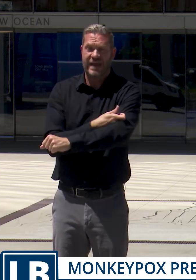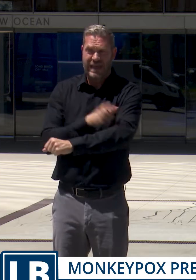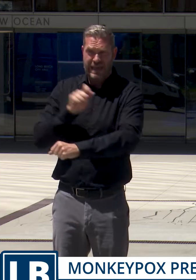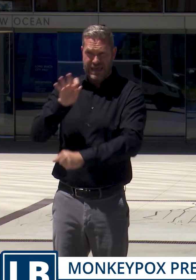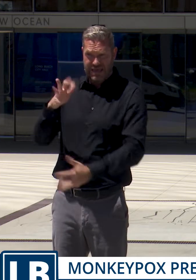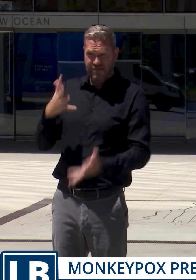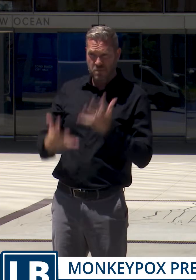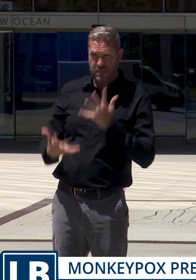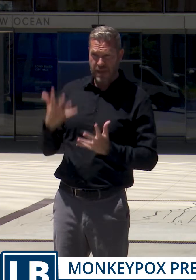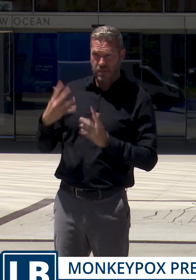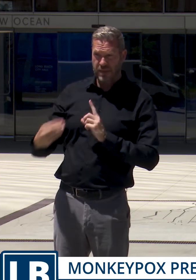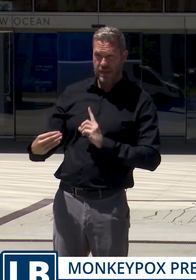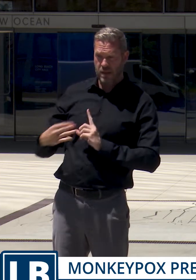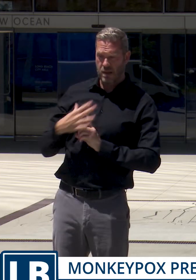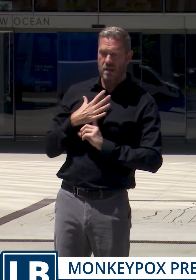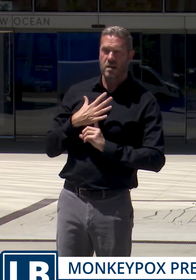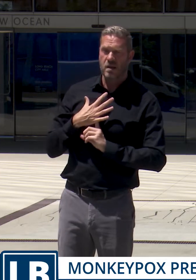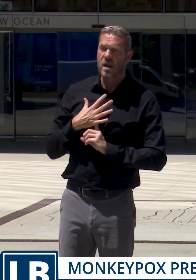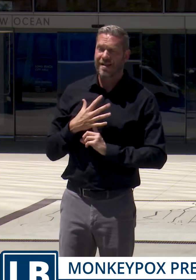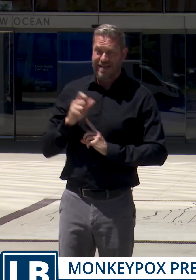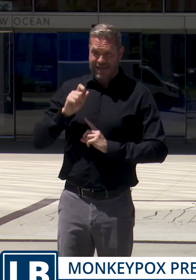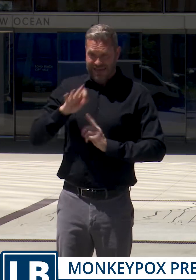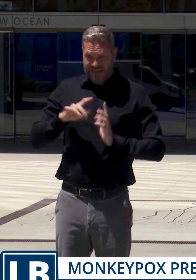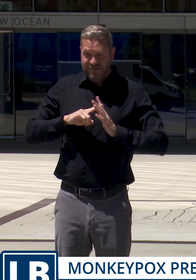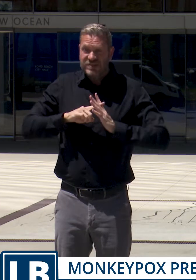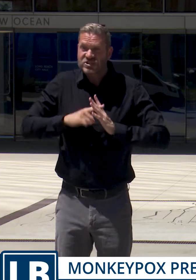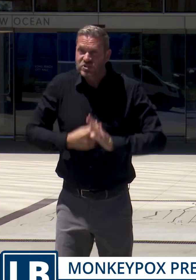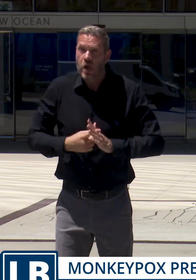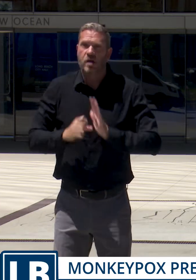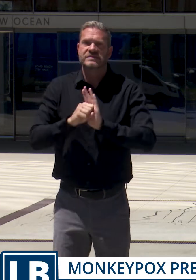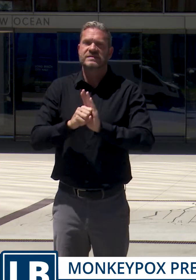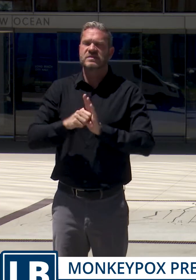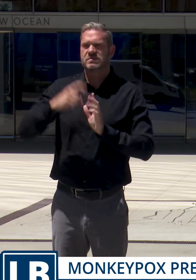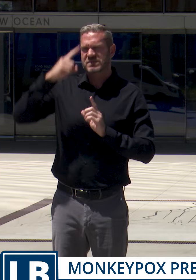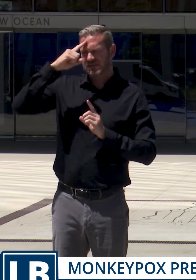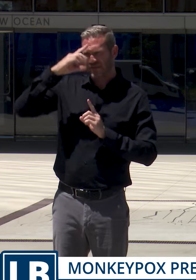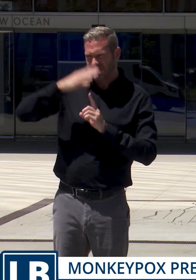once you start to develop symptoms like a fever or a rash the vaccine won't help you